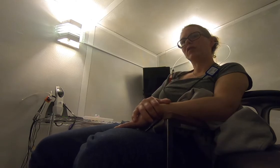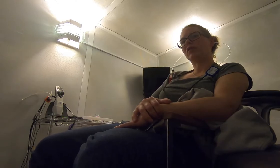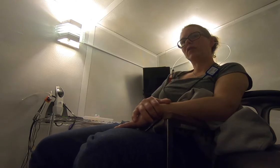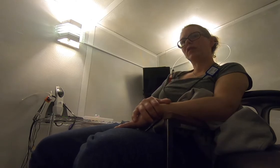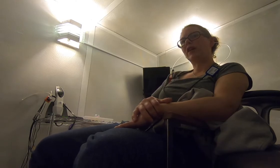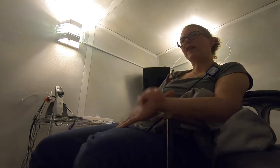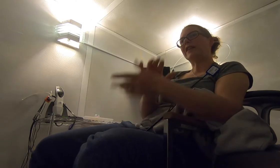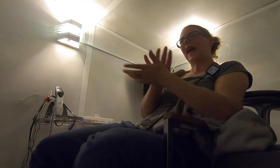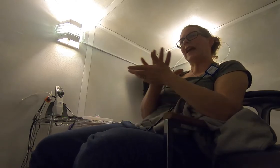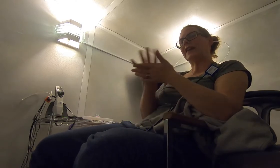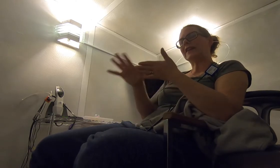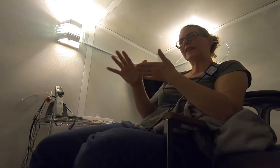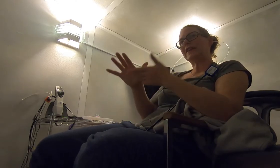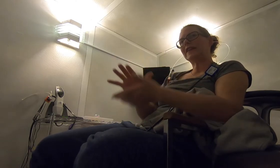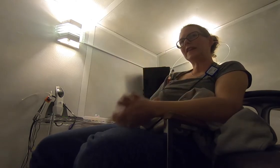nice